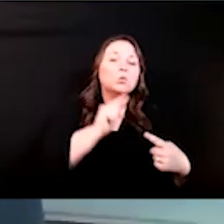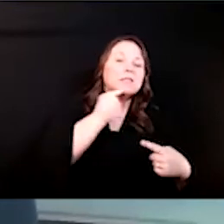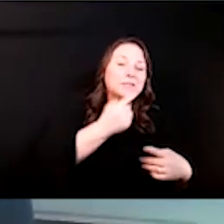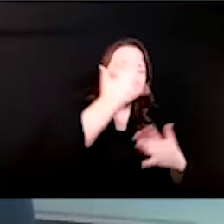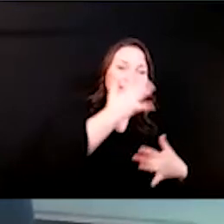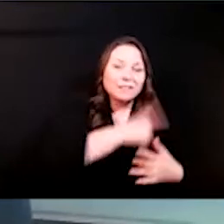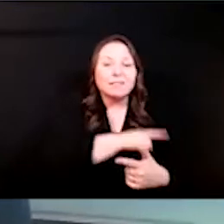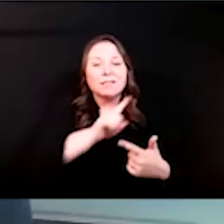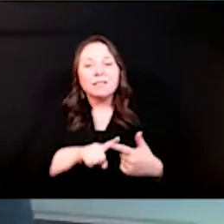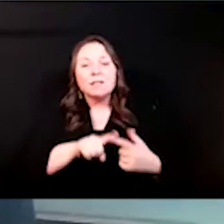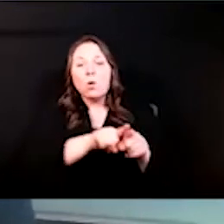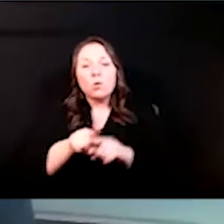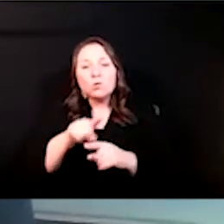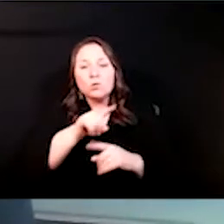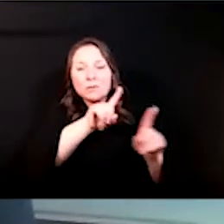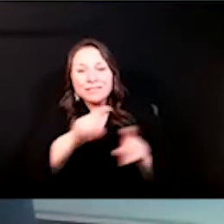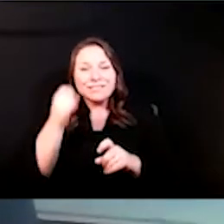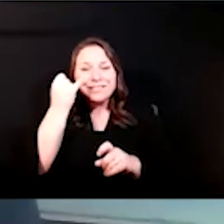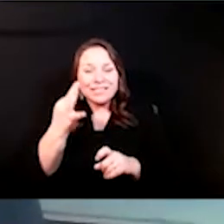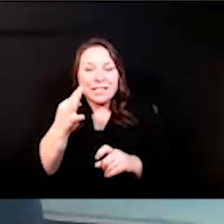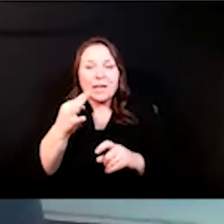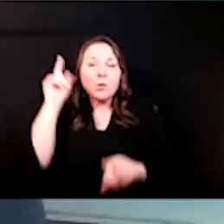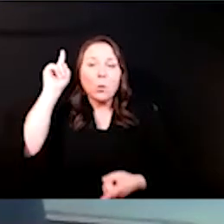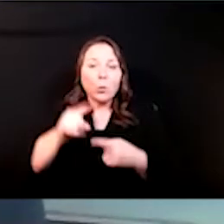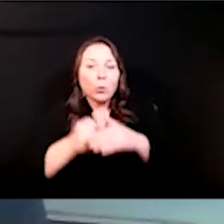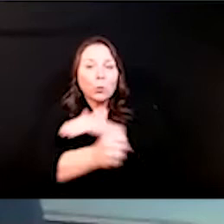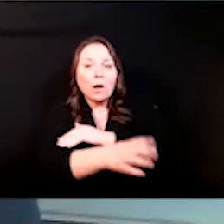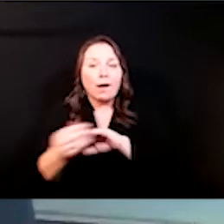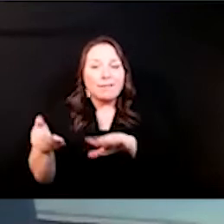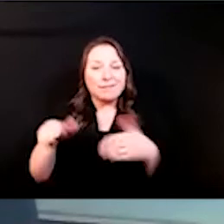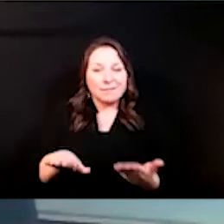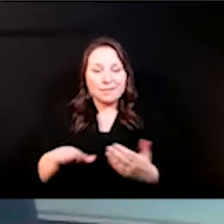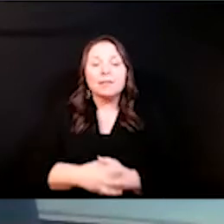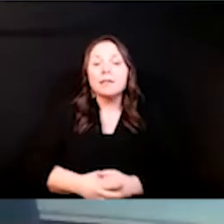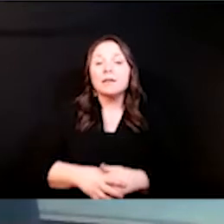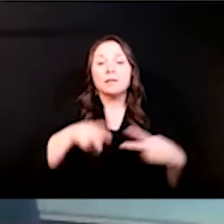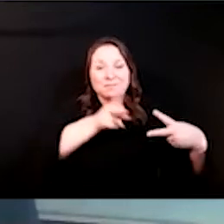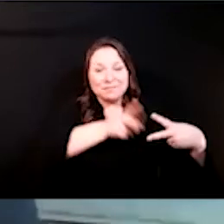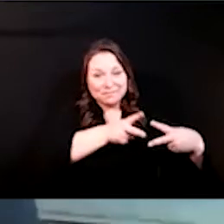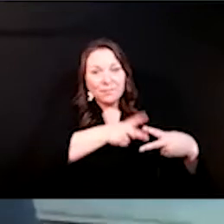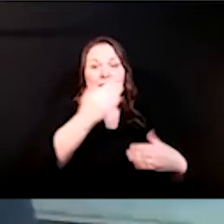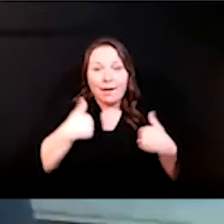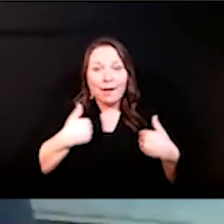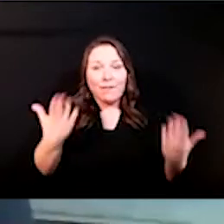PREVENTED MODERATE TO SEVERE DISEASE AND IT TESTED IF THE VACCINE REDUCED HOSPITALIZATIONS AND DEATHS.